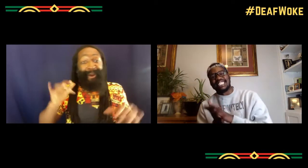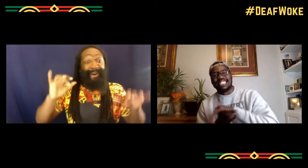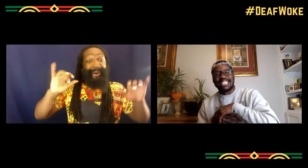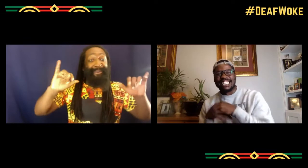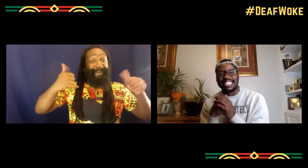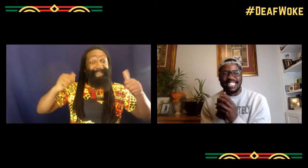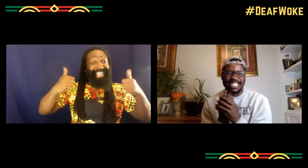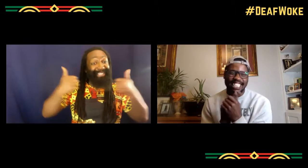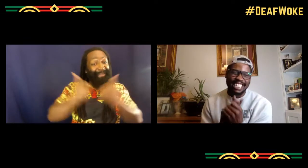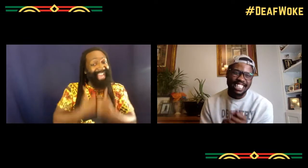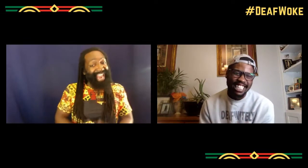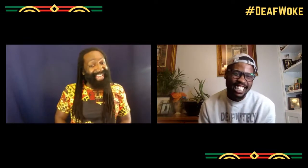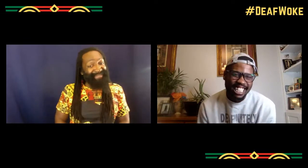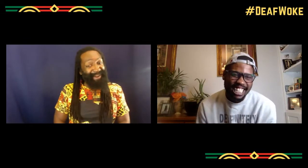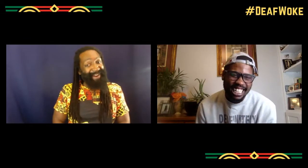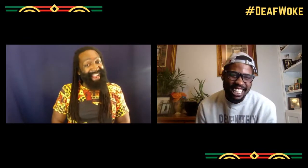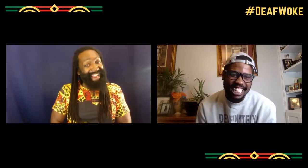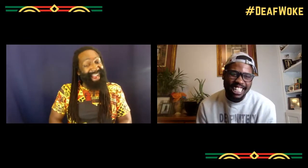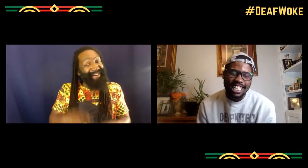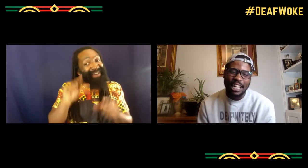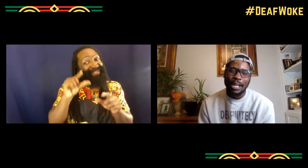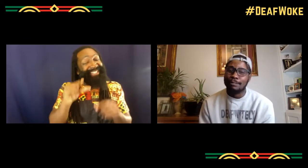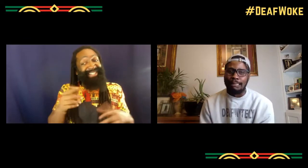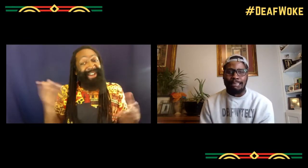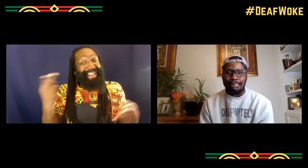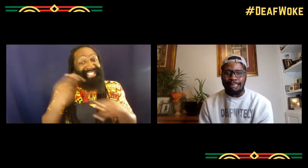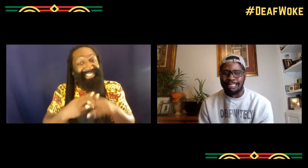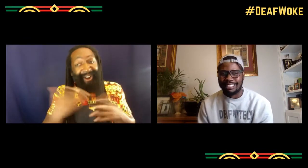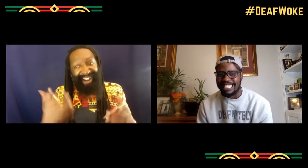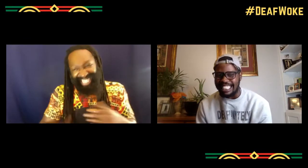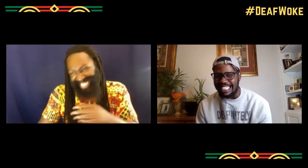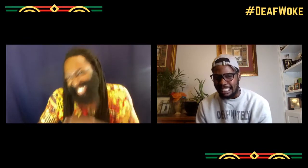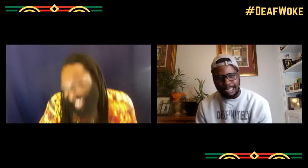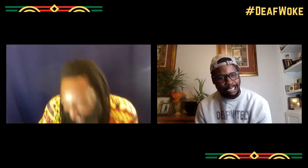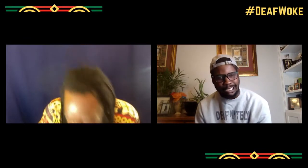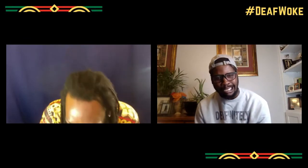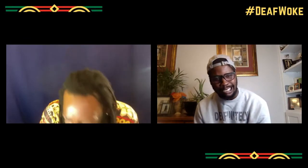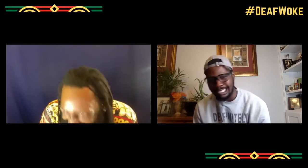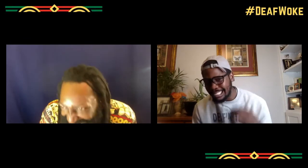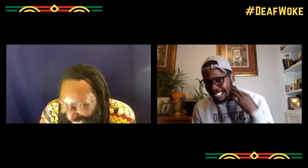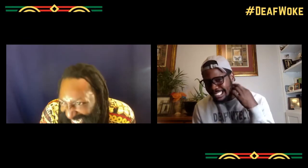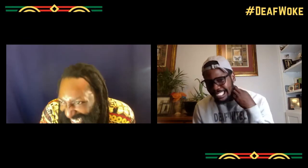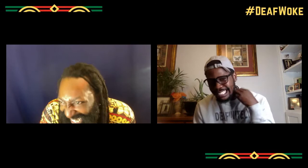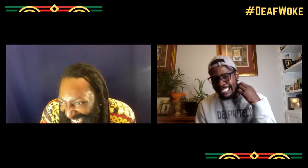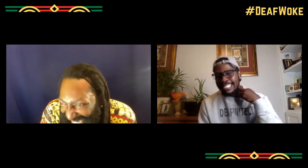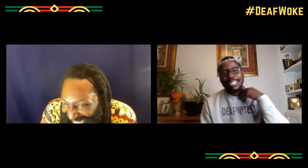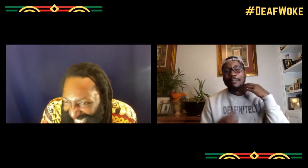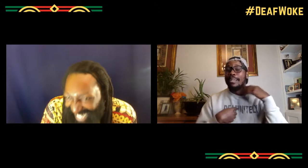before we start our game show. So,